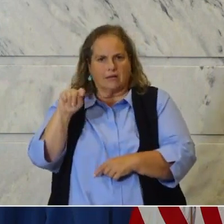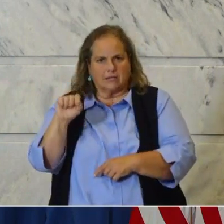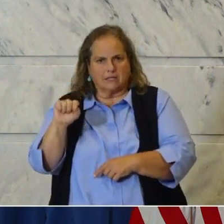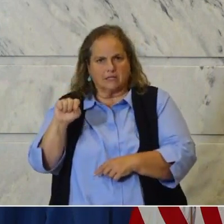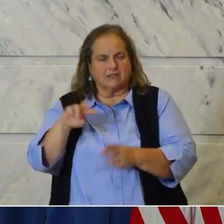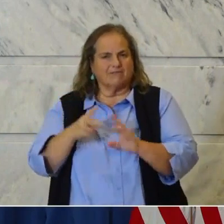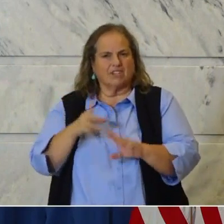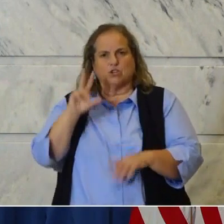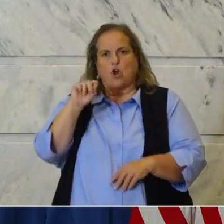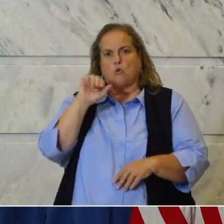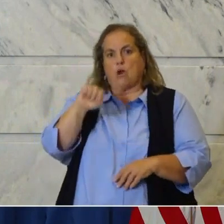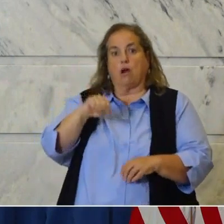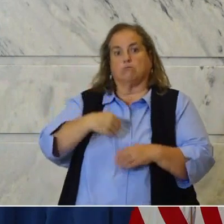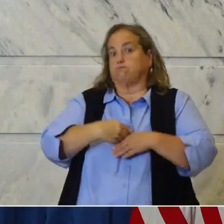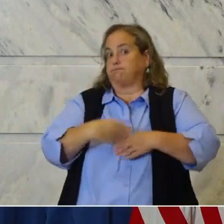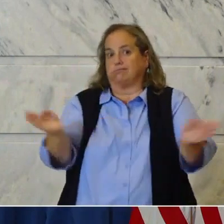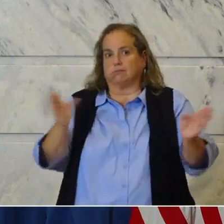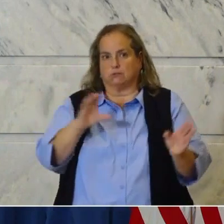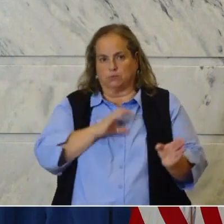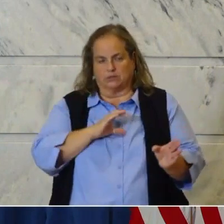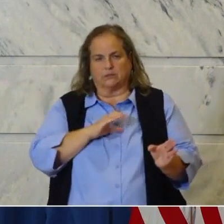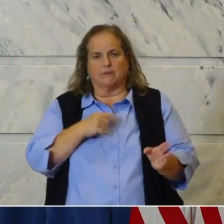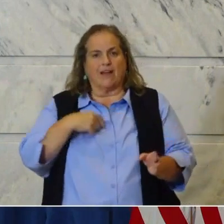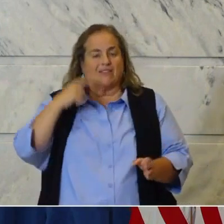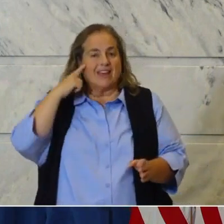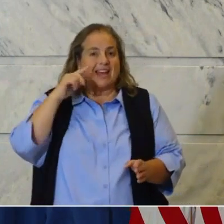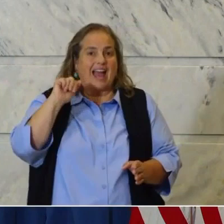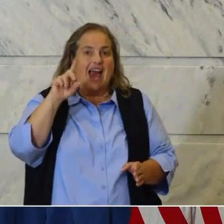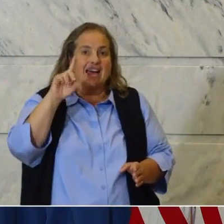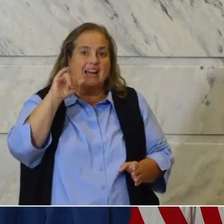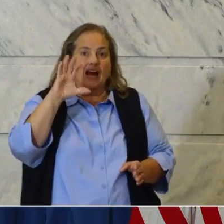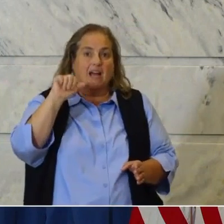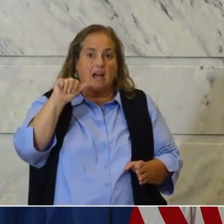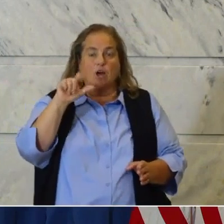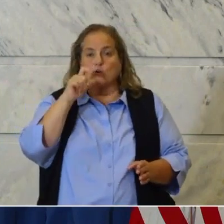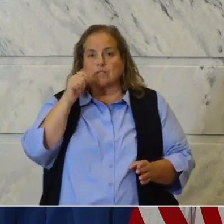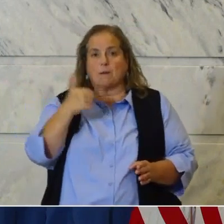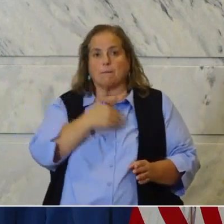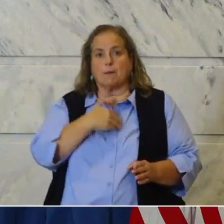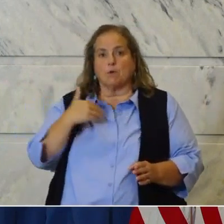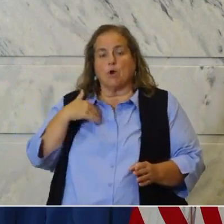Attica being a member of the community, that's in so much pain, we ought toe.